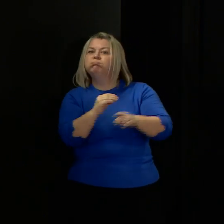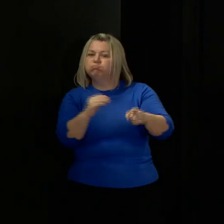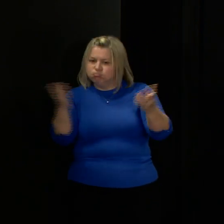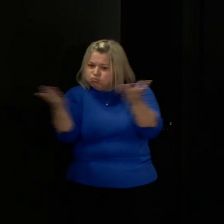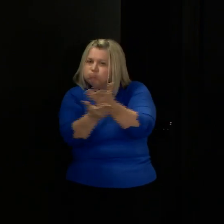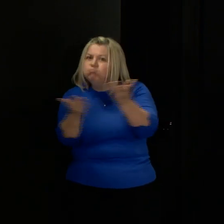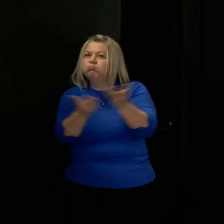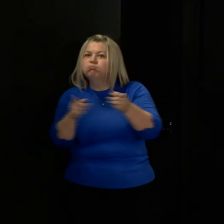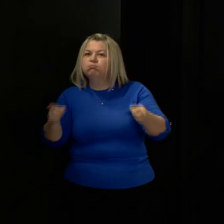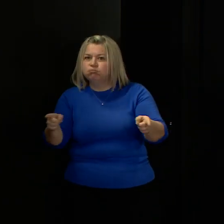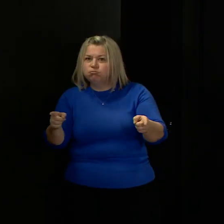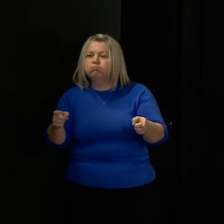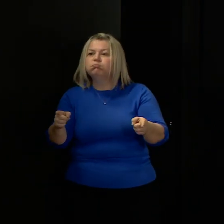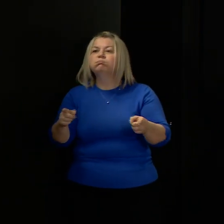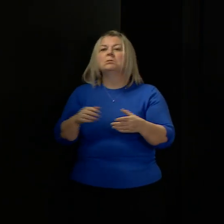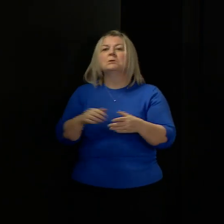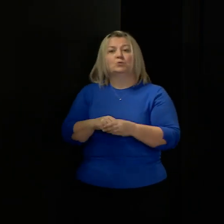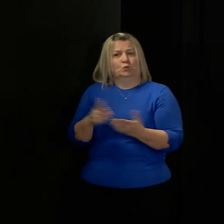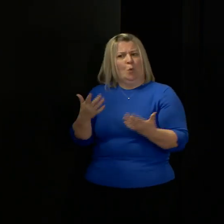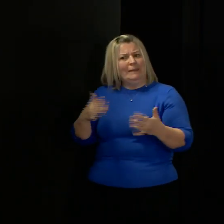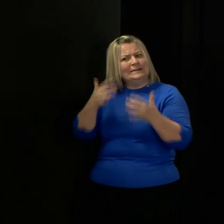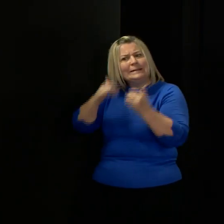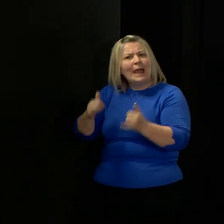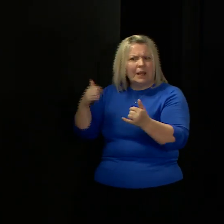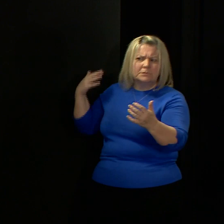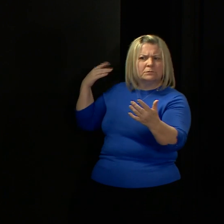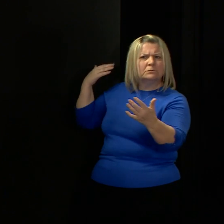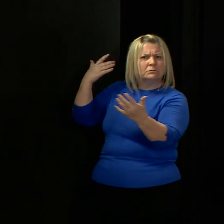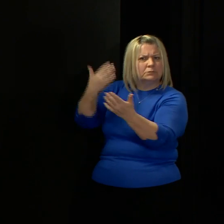the first cases whereupon and but but but to make sure that those discussions